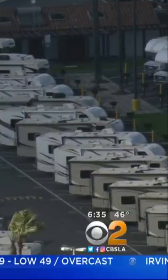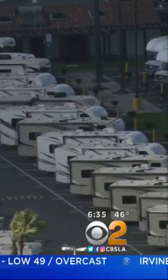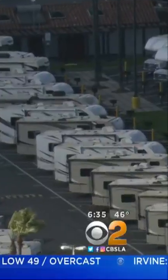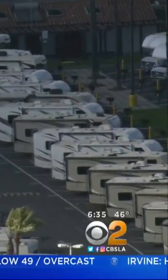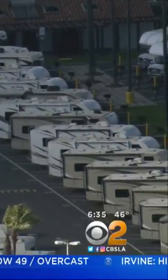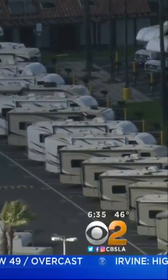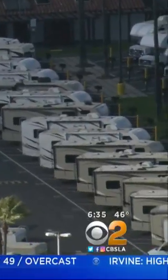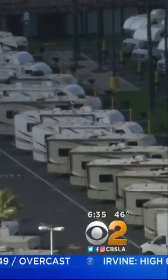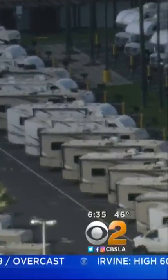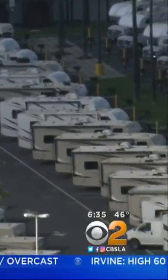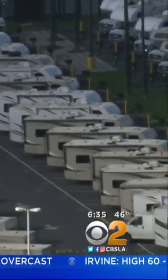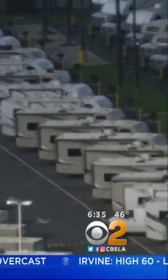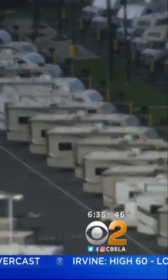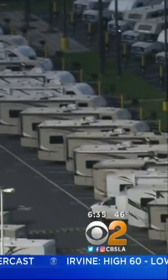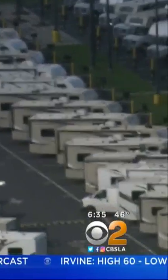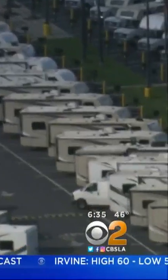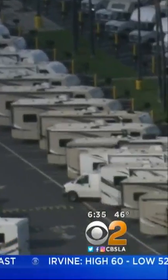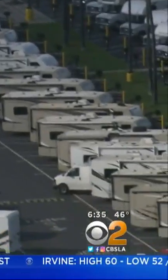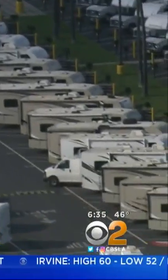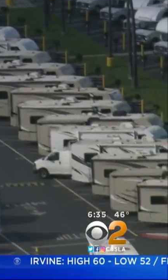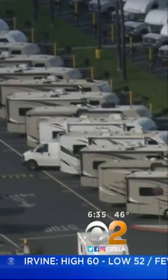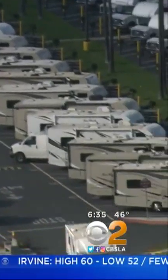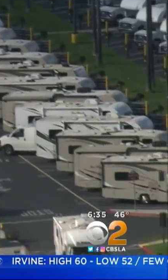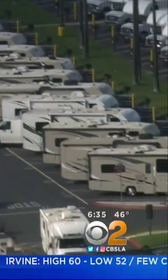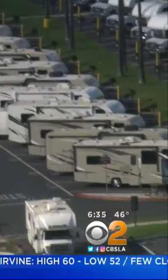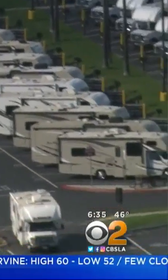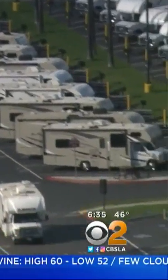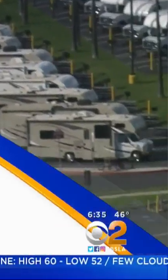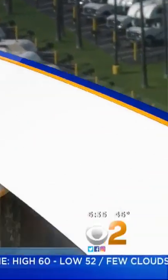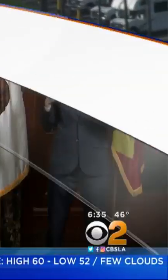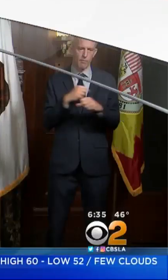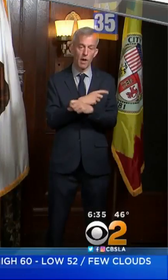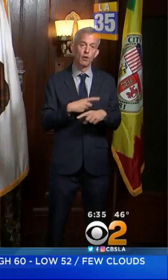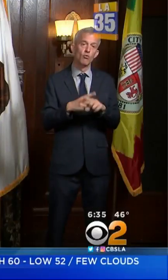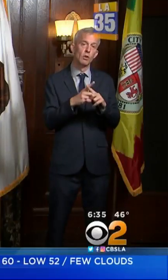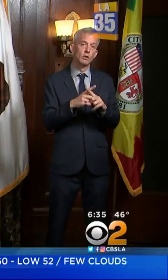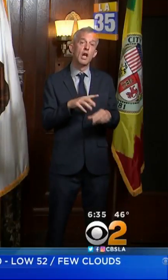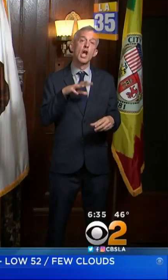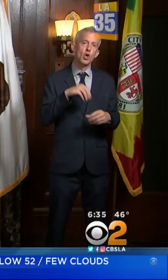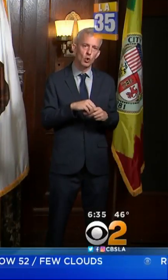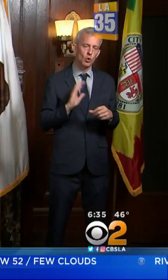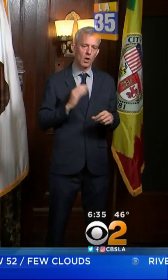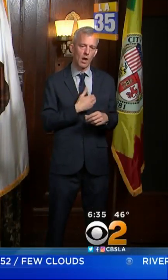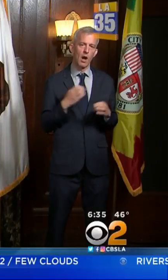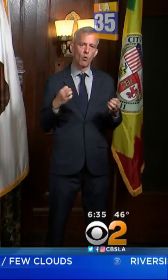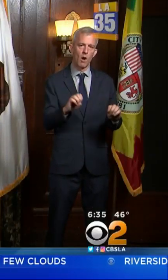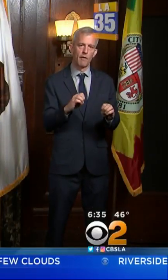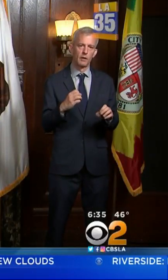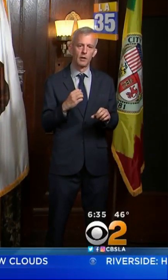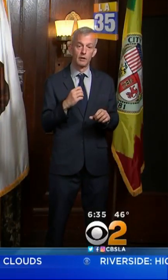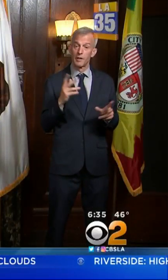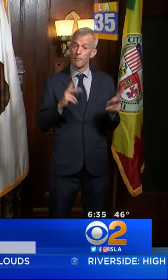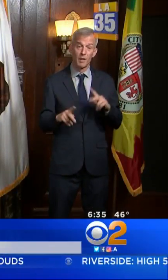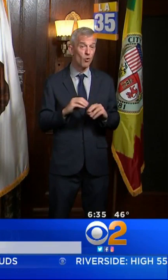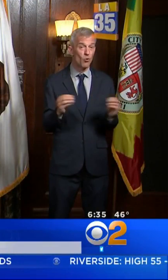ADDITION THE STATE BOUGHT 1300 TRAILERS TO QUARANTINE INFECTED HOMELESS. LA COUNTY IS BUILDING A CORONAVIRUS TRAILER PARK.